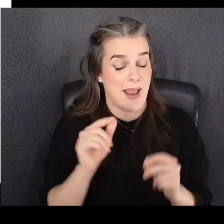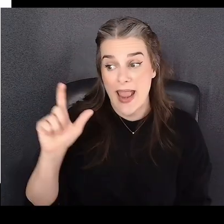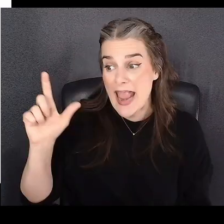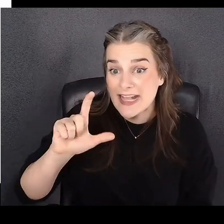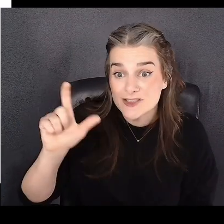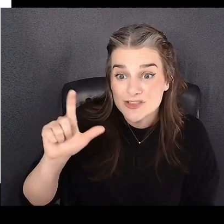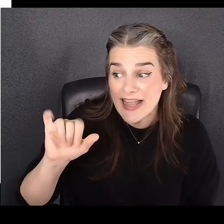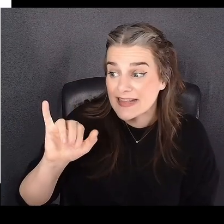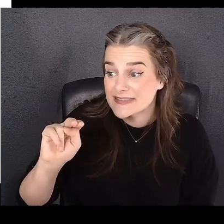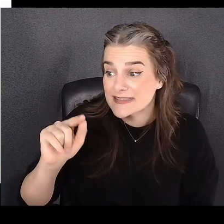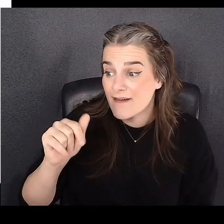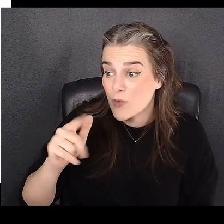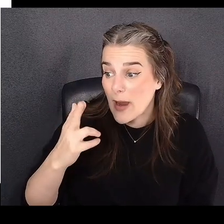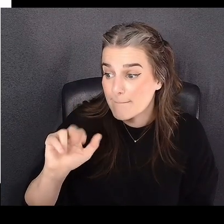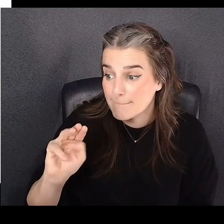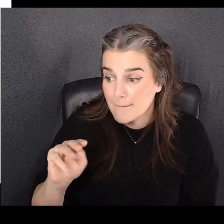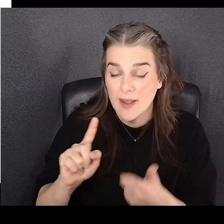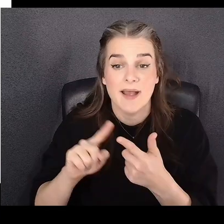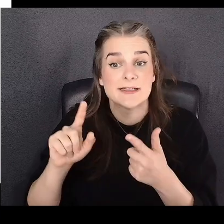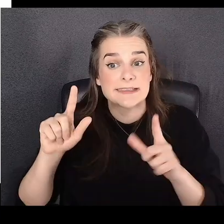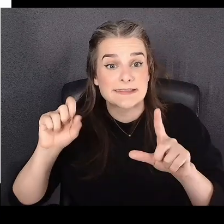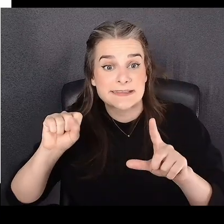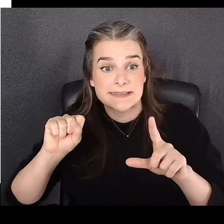and social media, but then diving into-- oh,